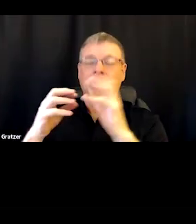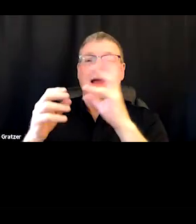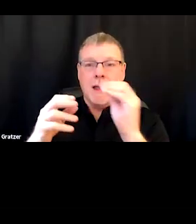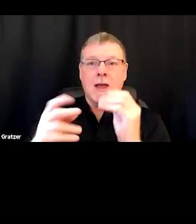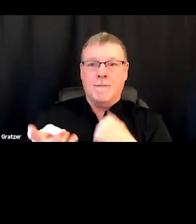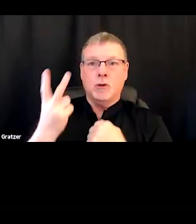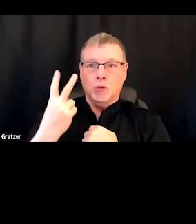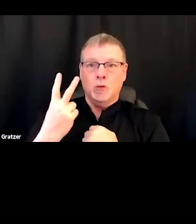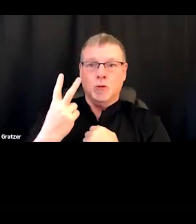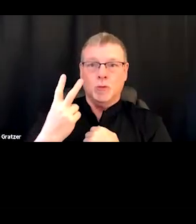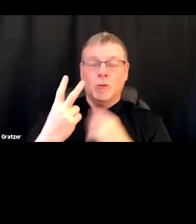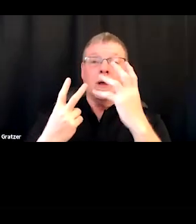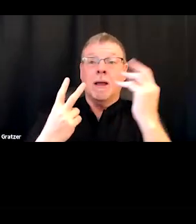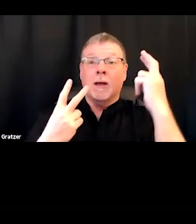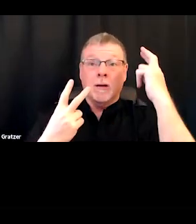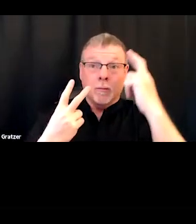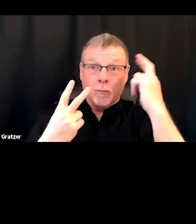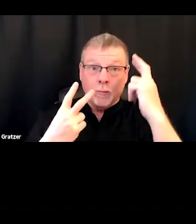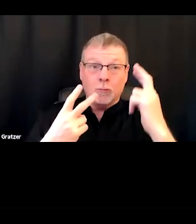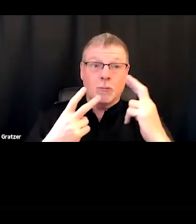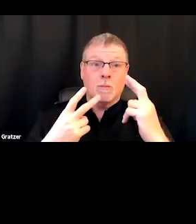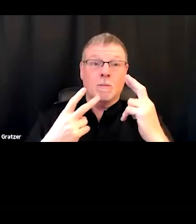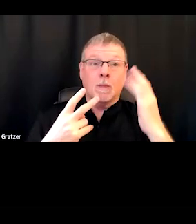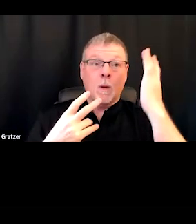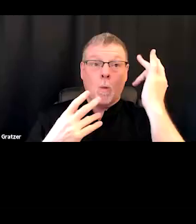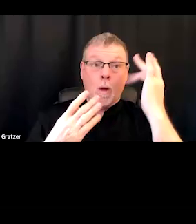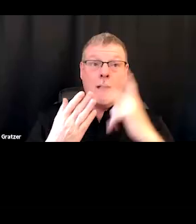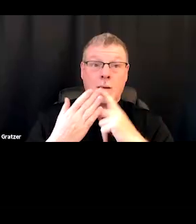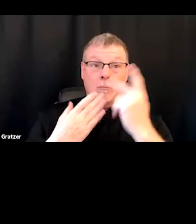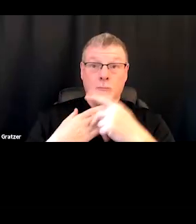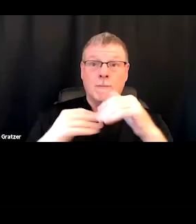and the reason why this program was developed in 2016